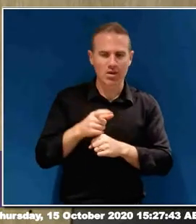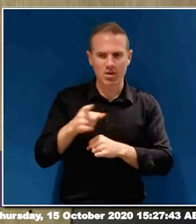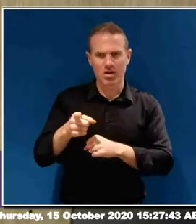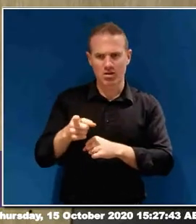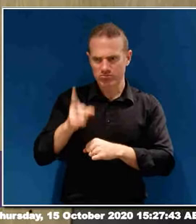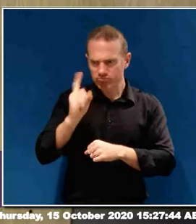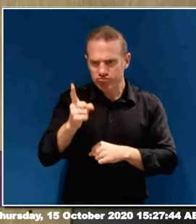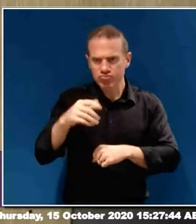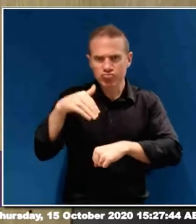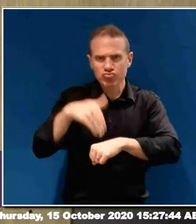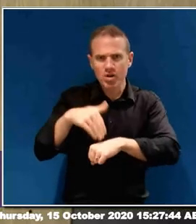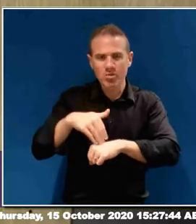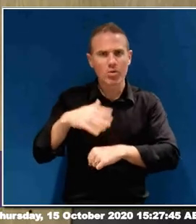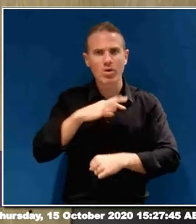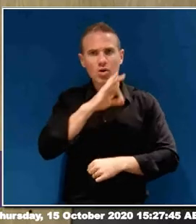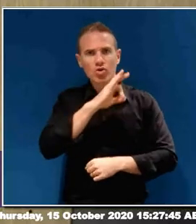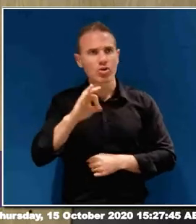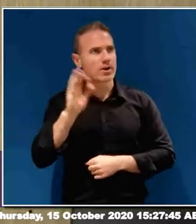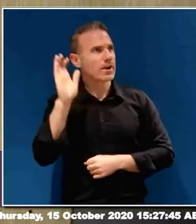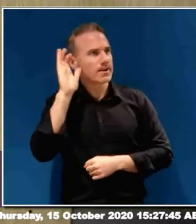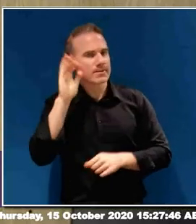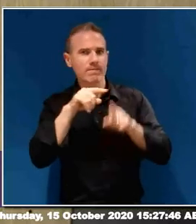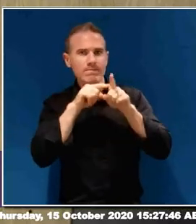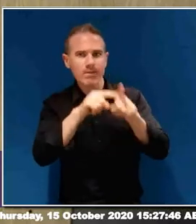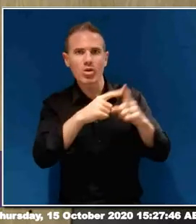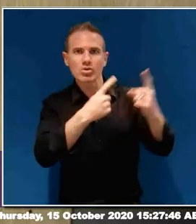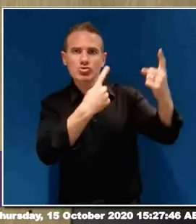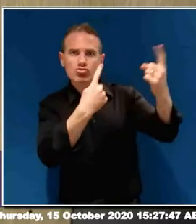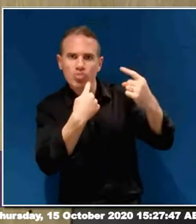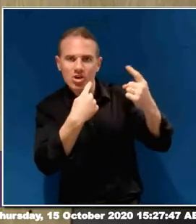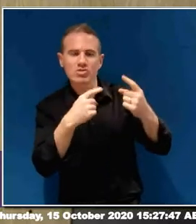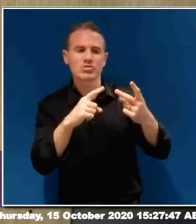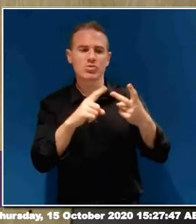Now, the thing is that the reason that they may not be following instructions